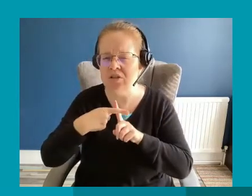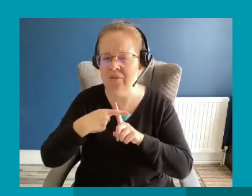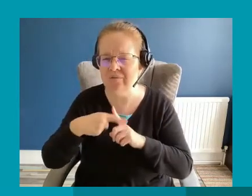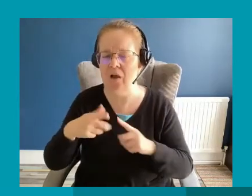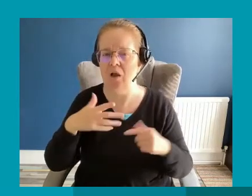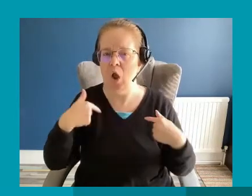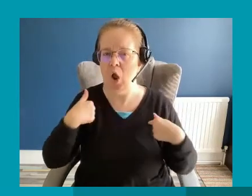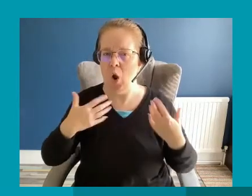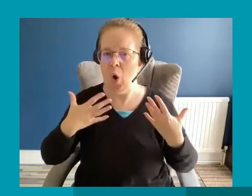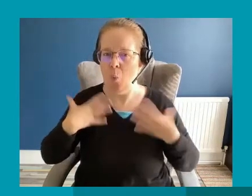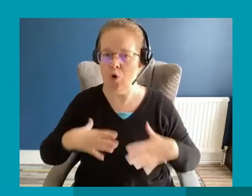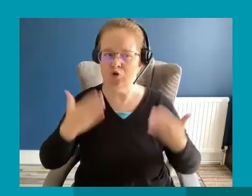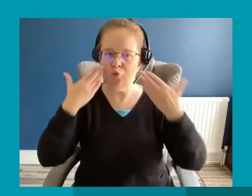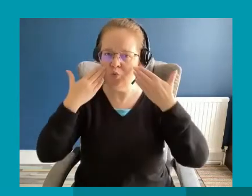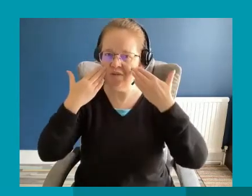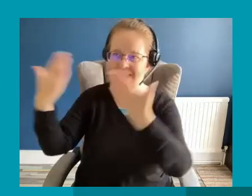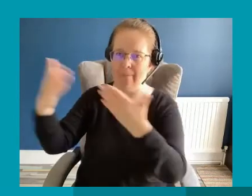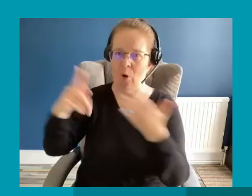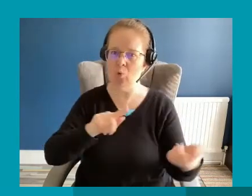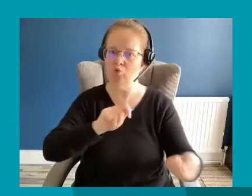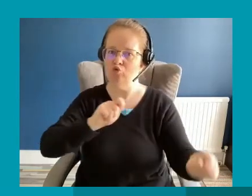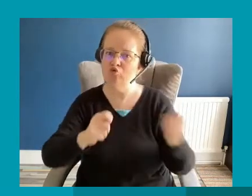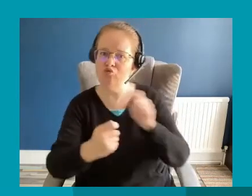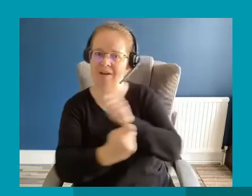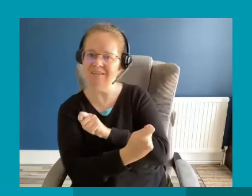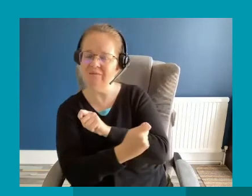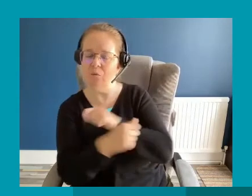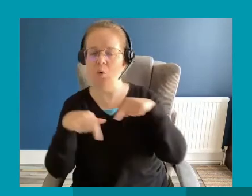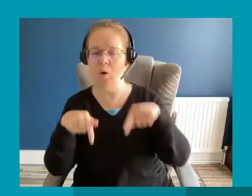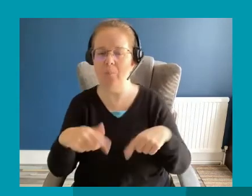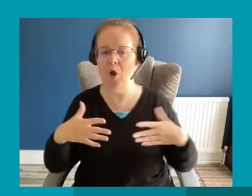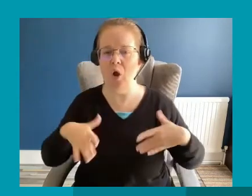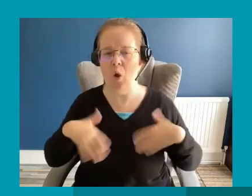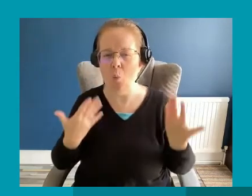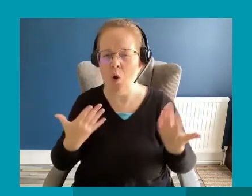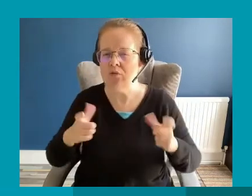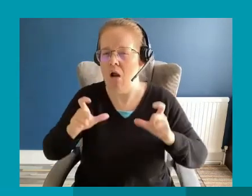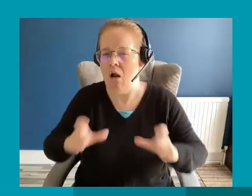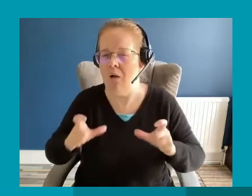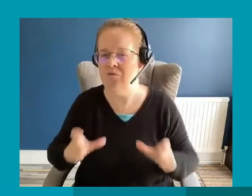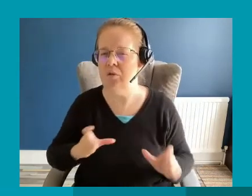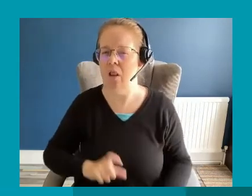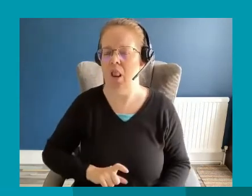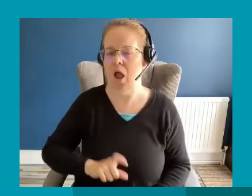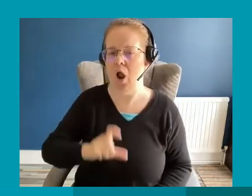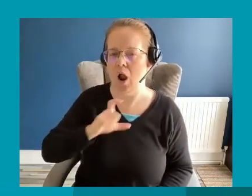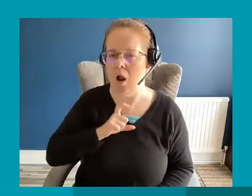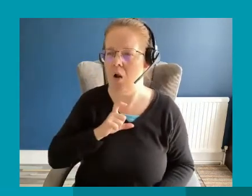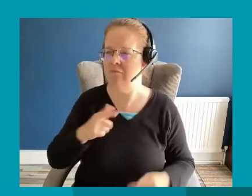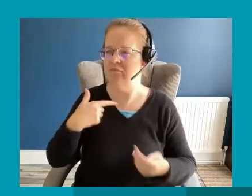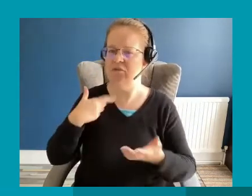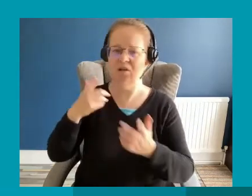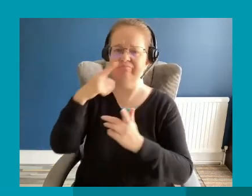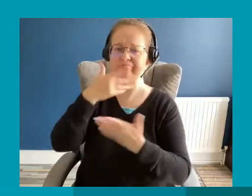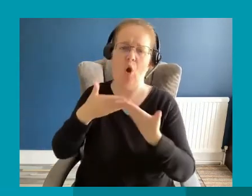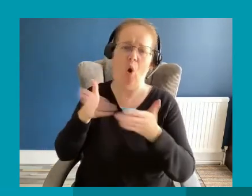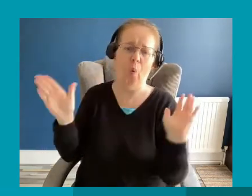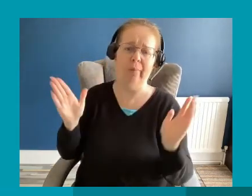demonstrate the transformation. You want to get comfortable and really confident with discussing your disability.